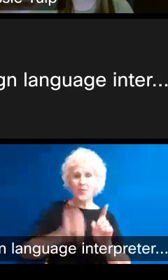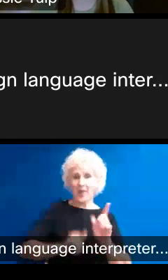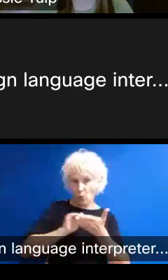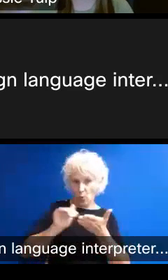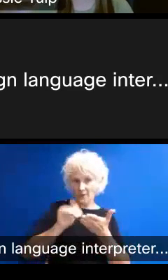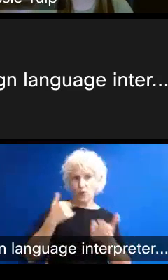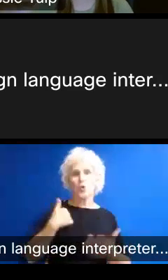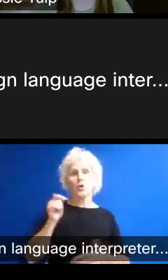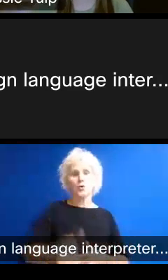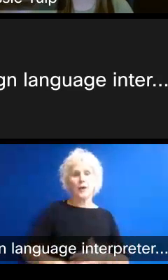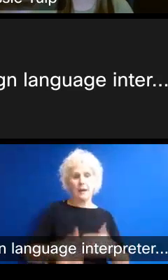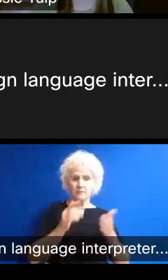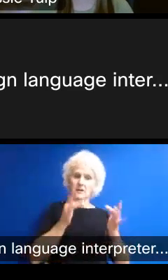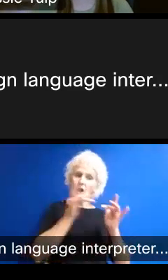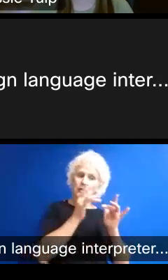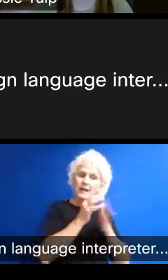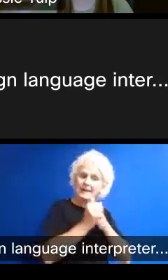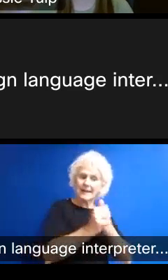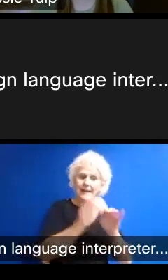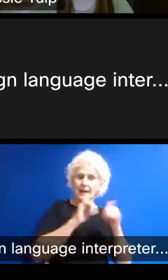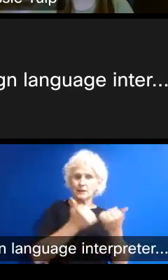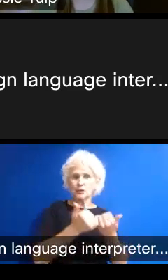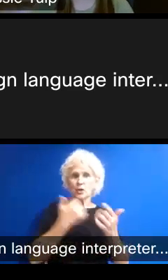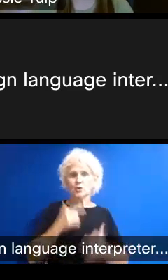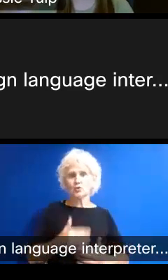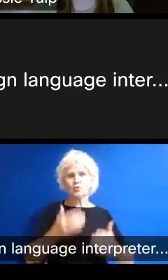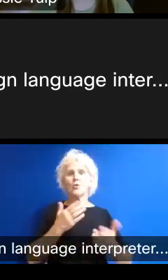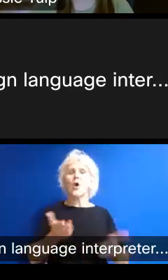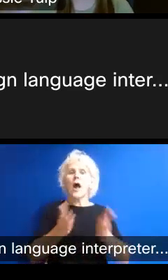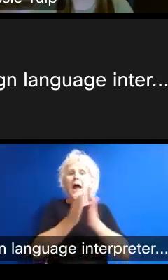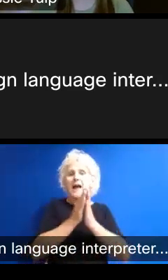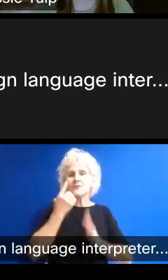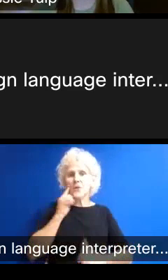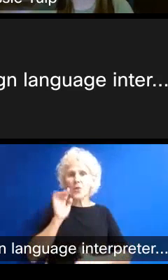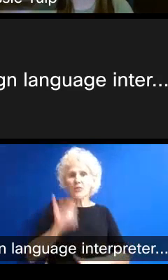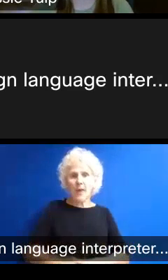any time to request a MnCHOICES assessment. A person's lead agency is responsible to